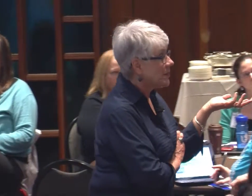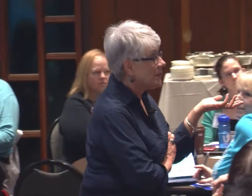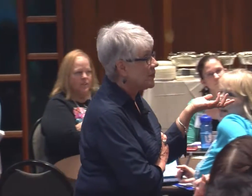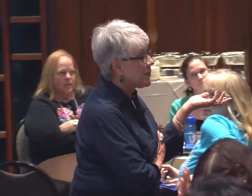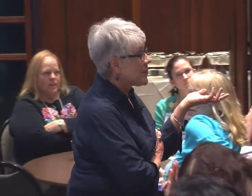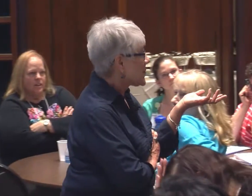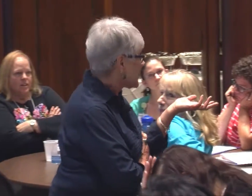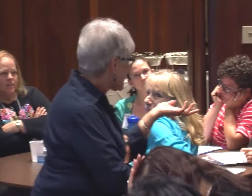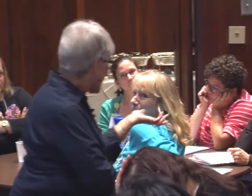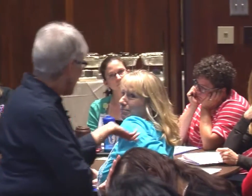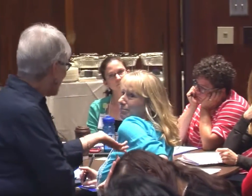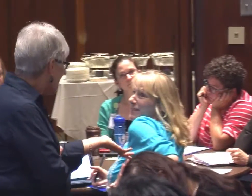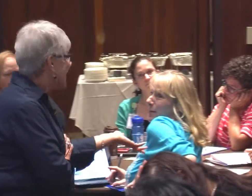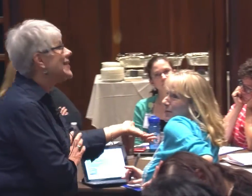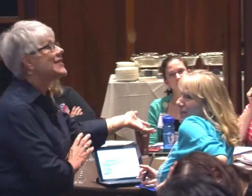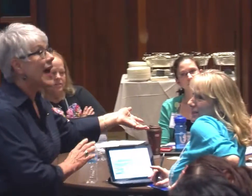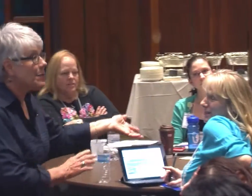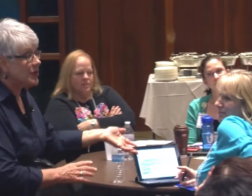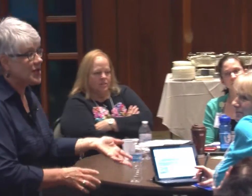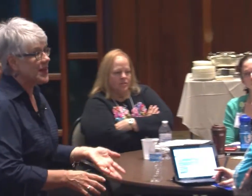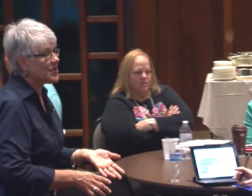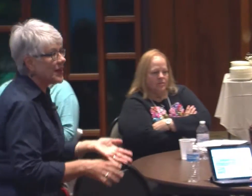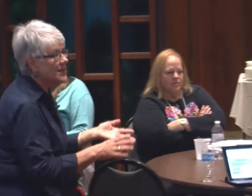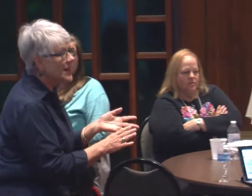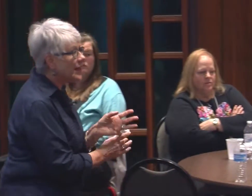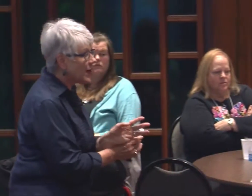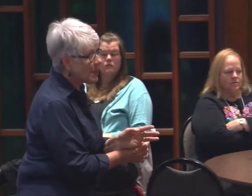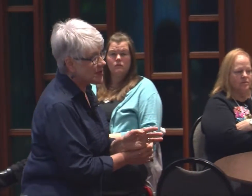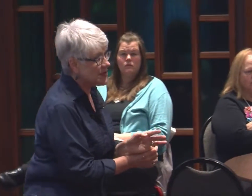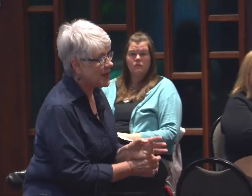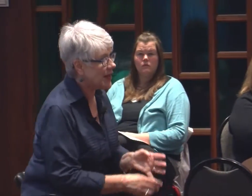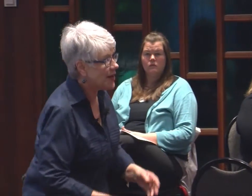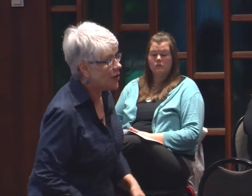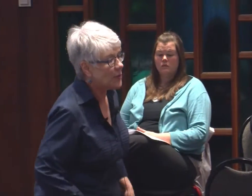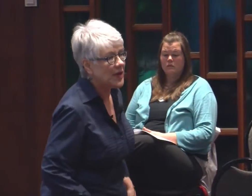Diaper changing is another opportunity at home.